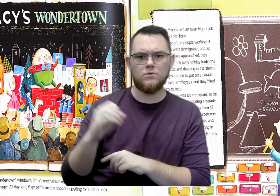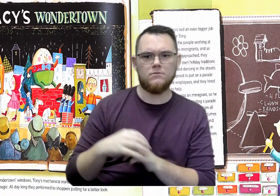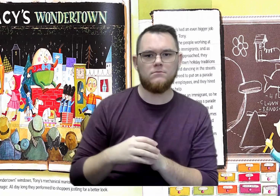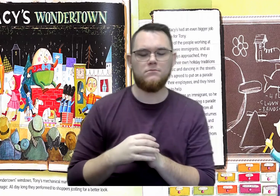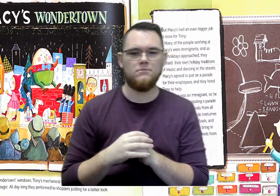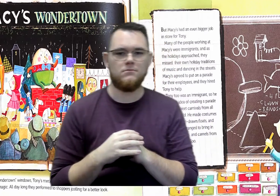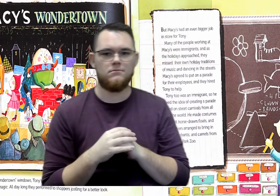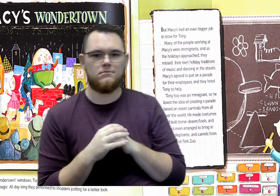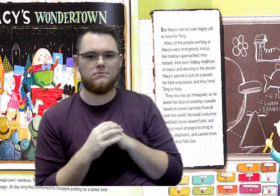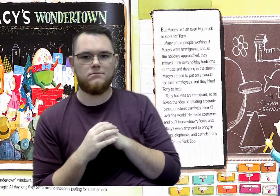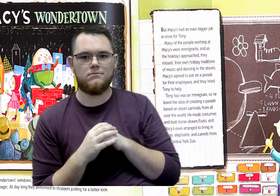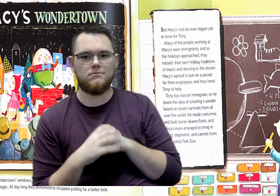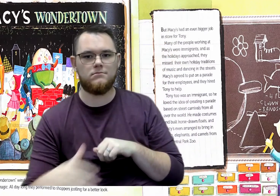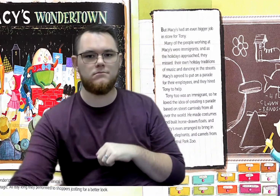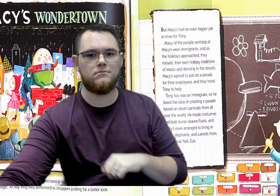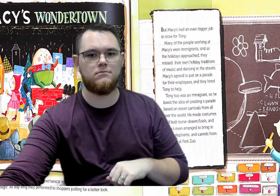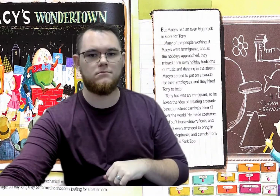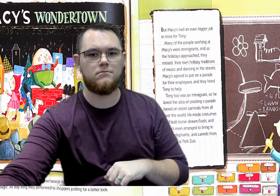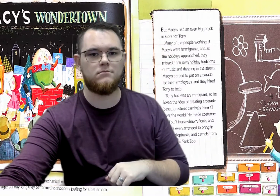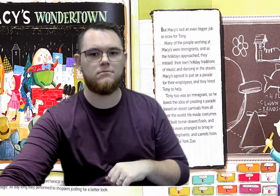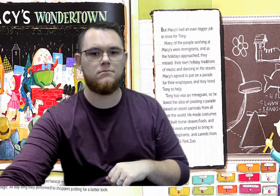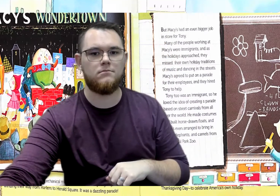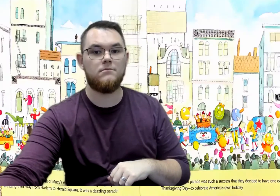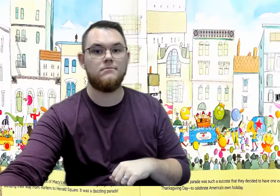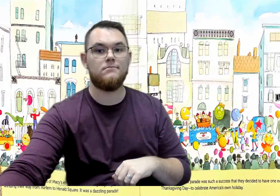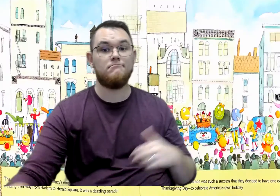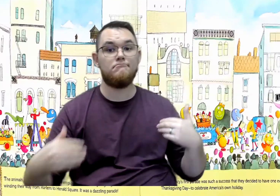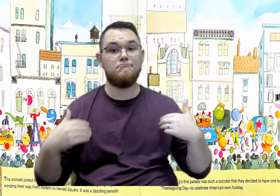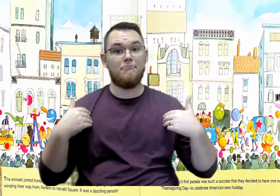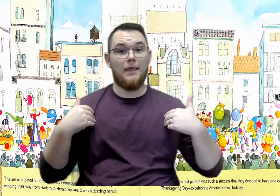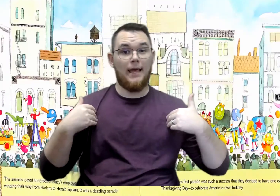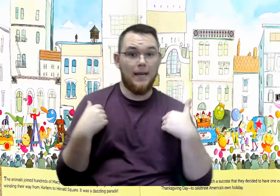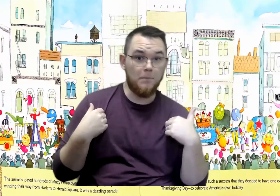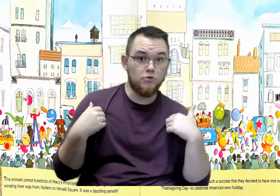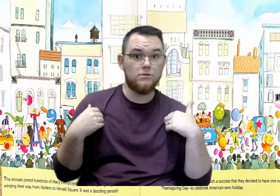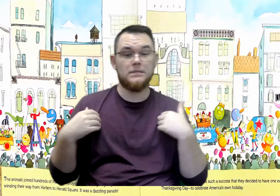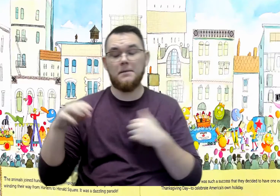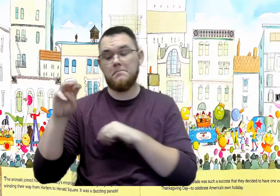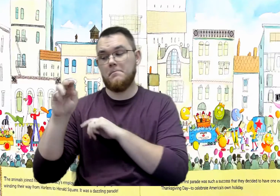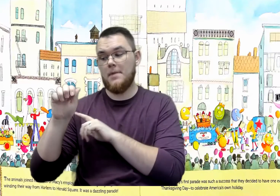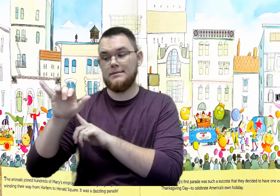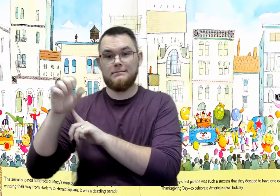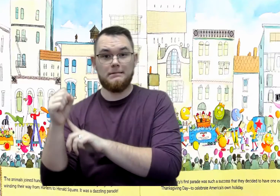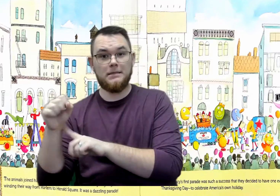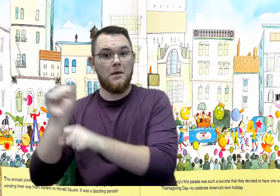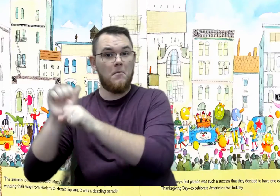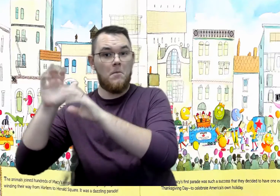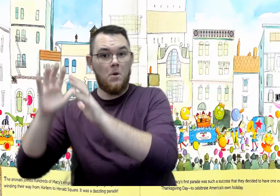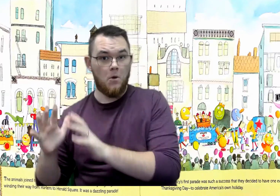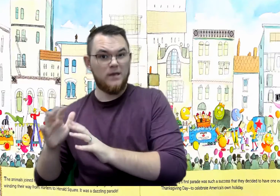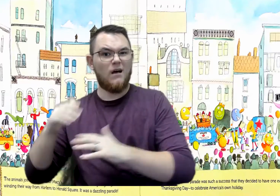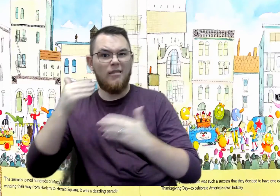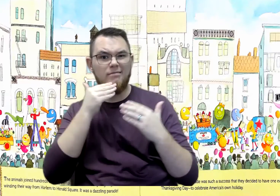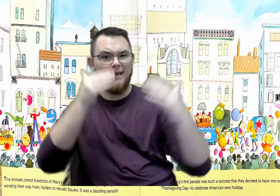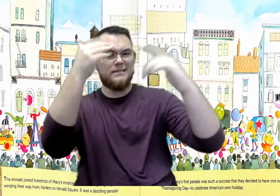The animals joined hundreds of Macy’s employees on Thanksgiving Day, 1924, winding their way